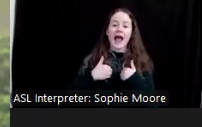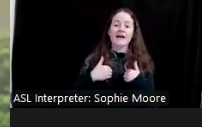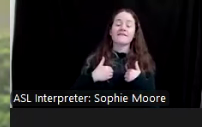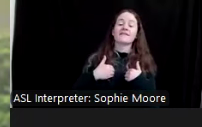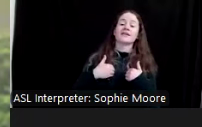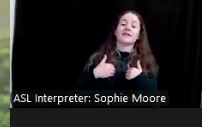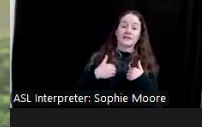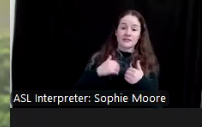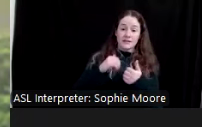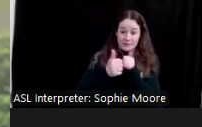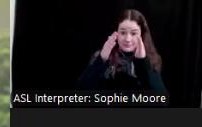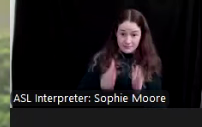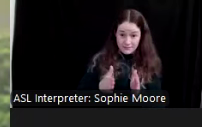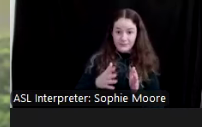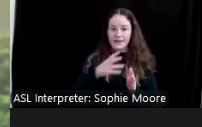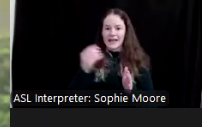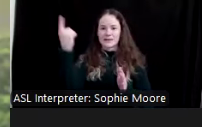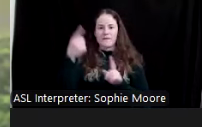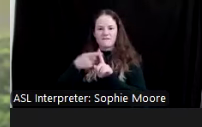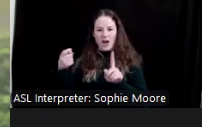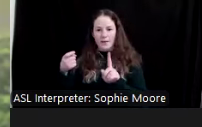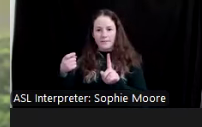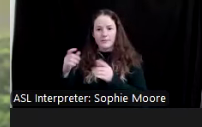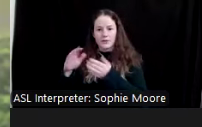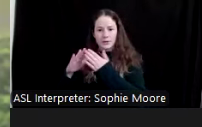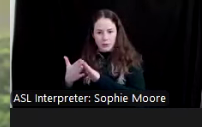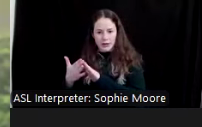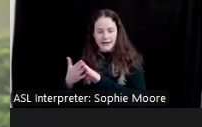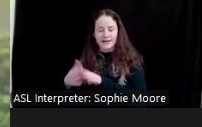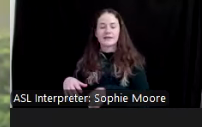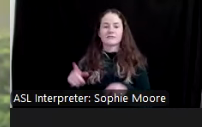unified golf with our son. Um but there's botchi there's all types of different things. There's actually going